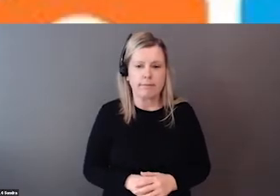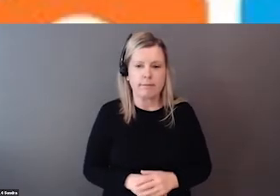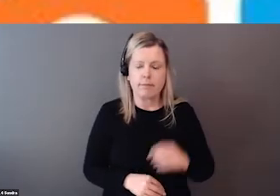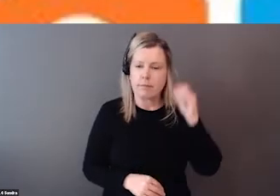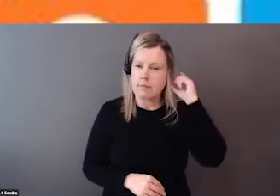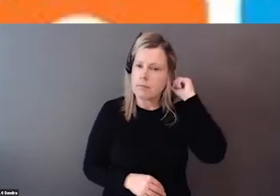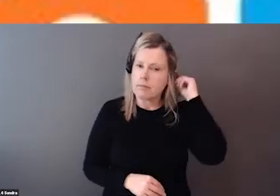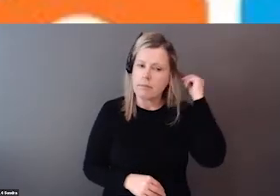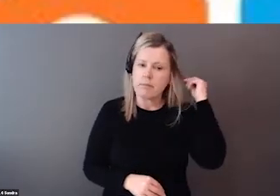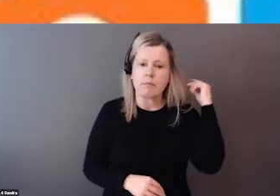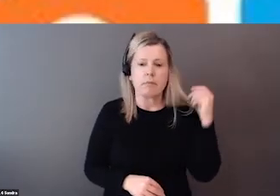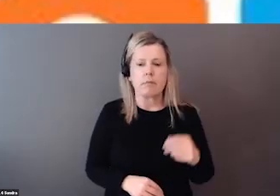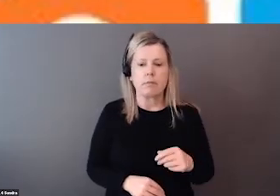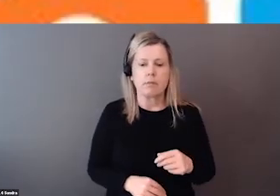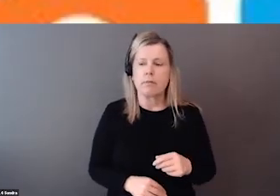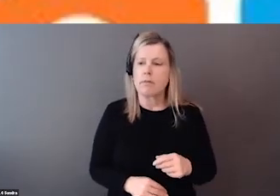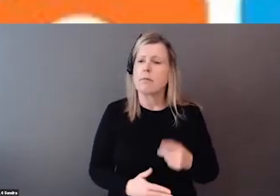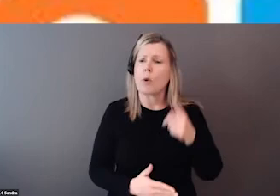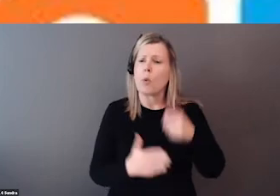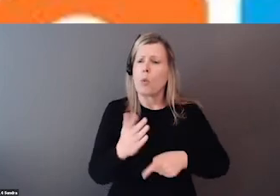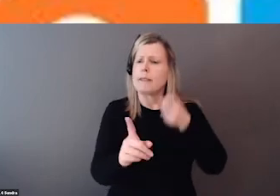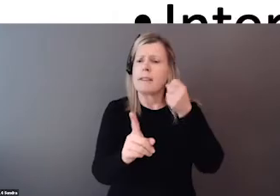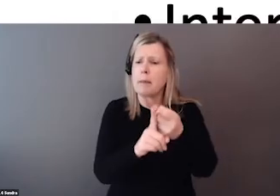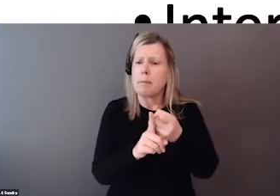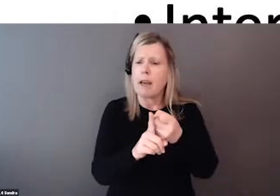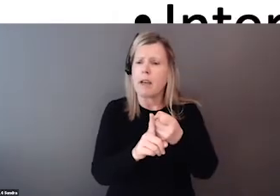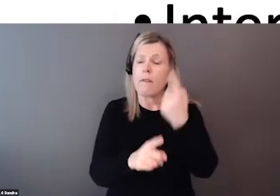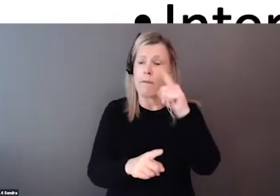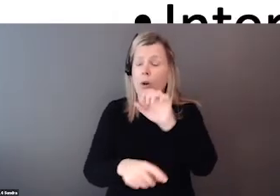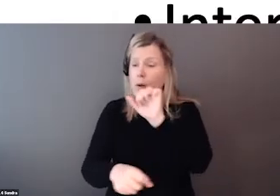So what is the impact on employment in HR?